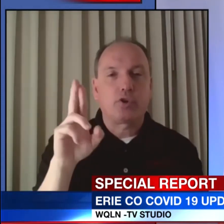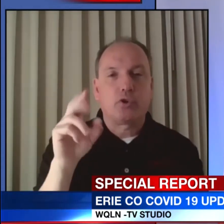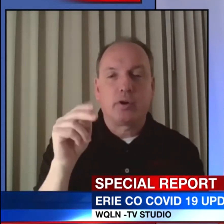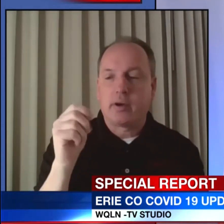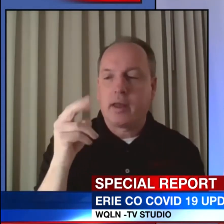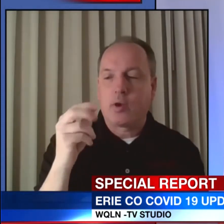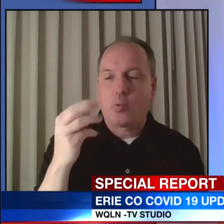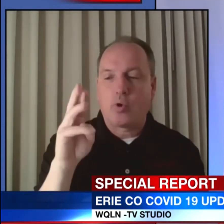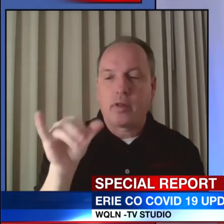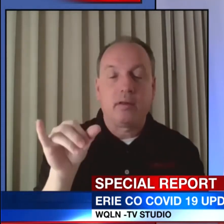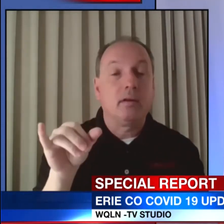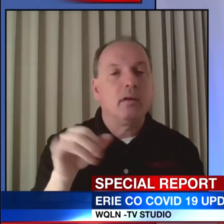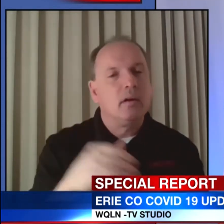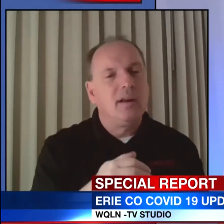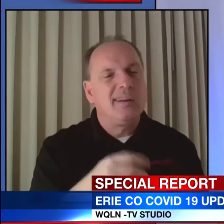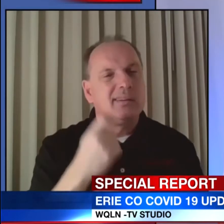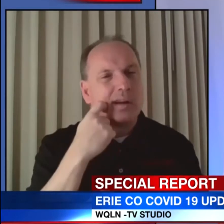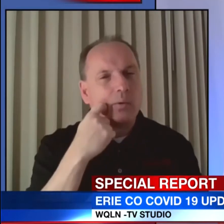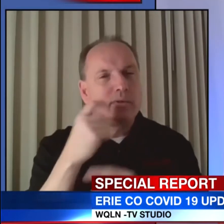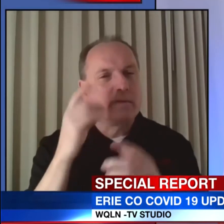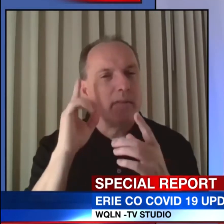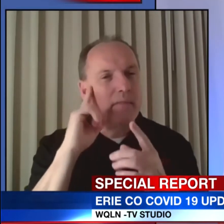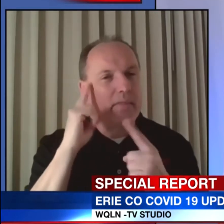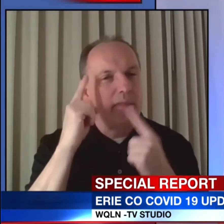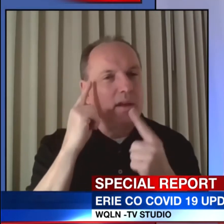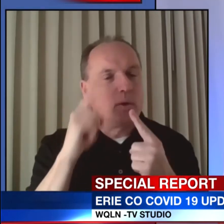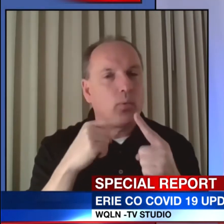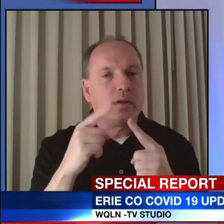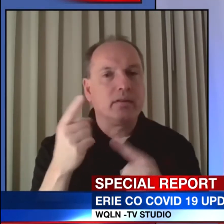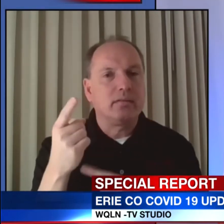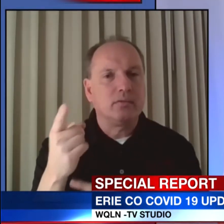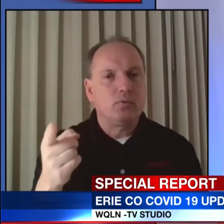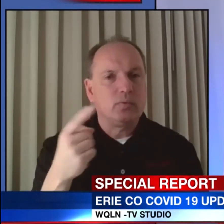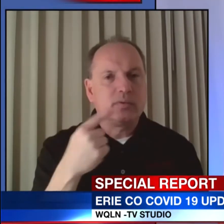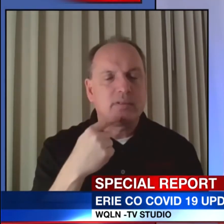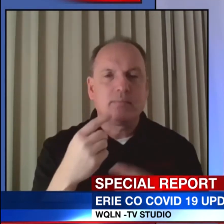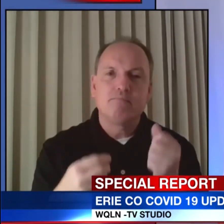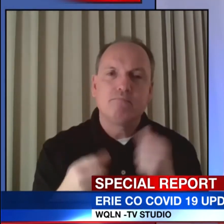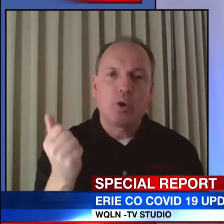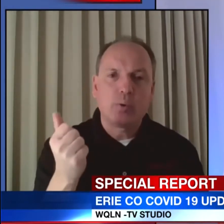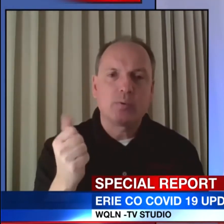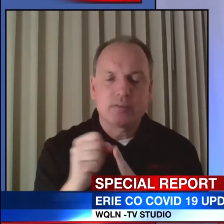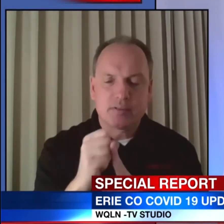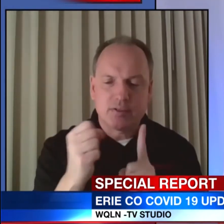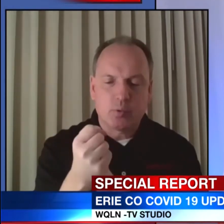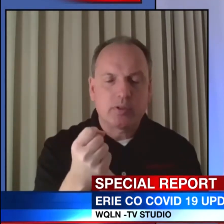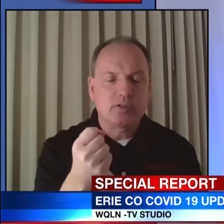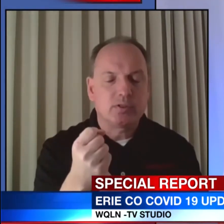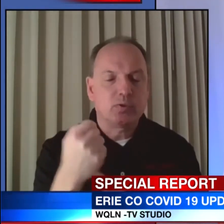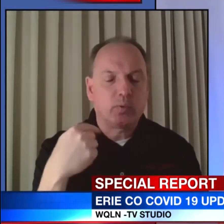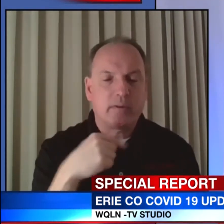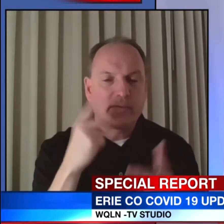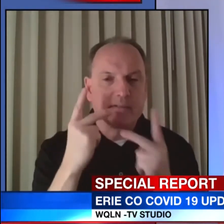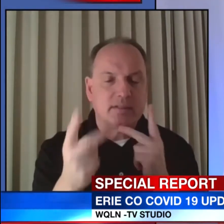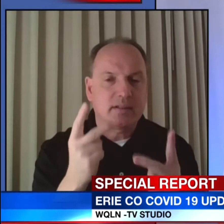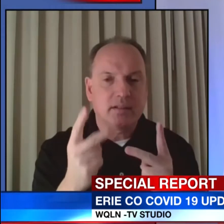WE'LL GO TO JET TV. SCOTT? ONE ADDITIONAL QUESTION FOR THE DOCTOR. I WAS THINKING WHEN THE